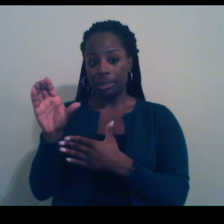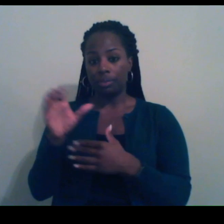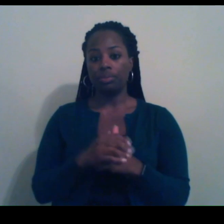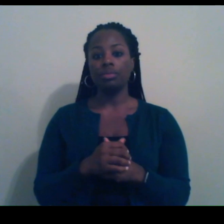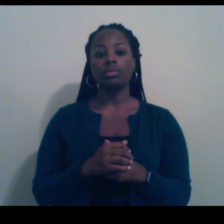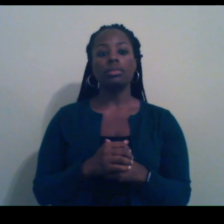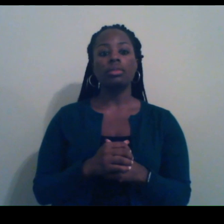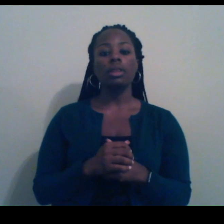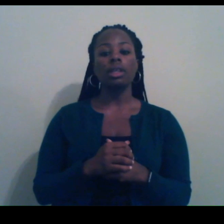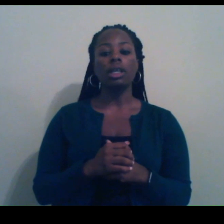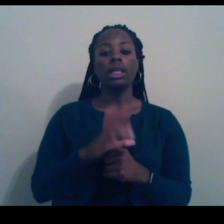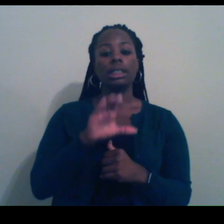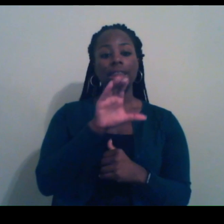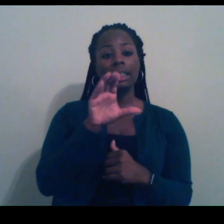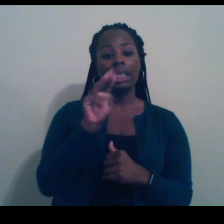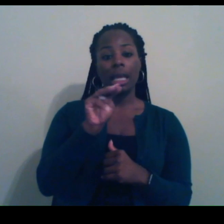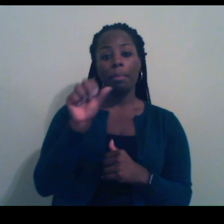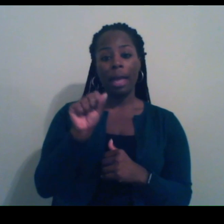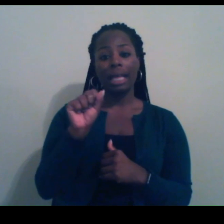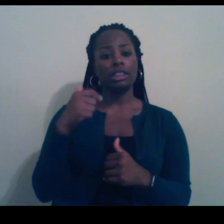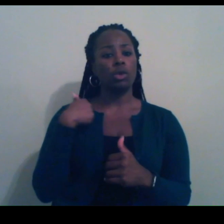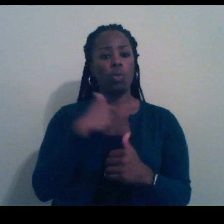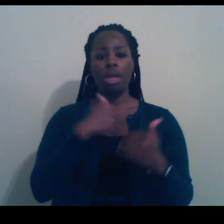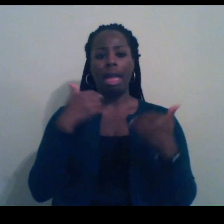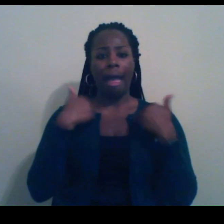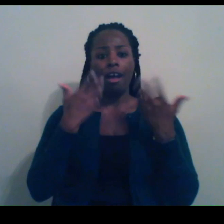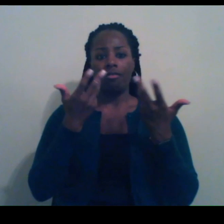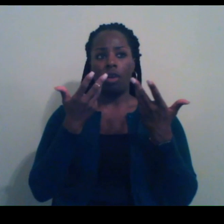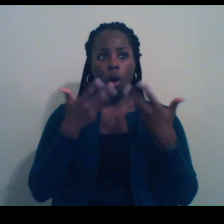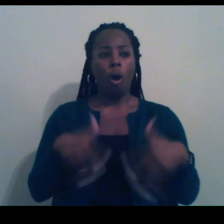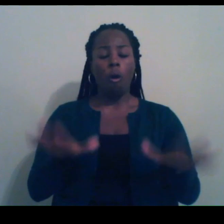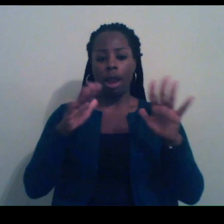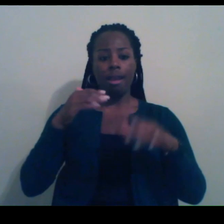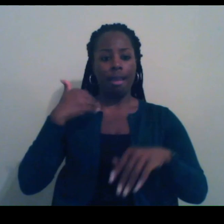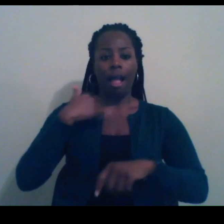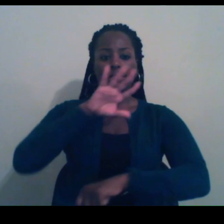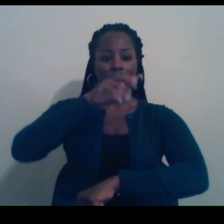infectious disease policies already in place that we've used effectively for